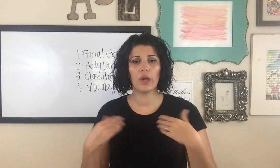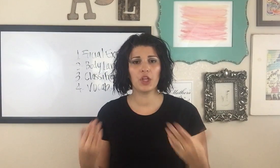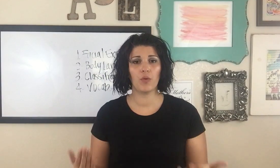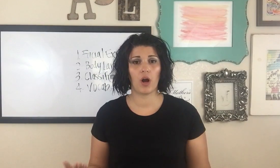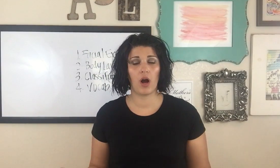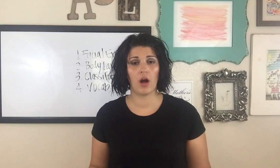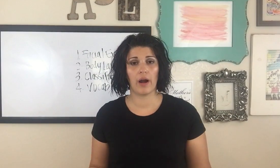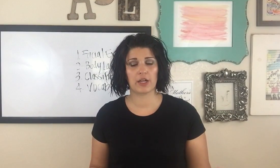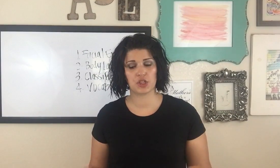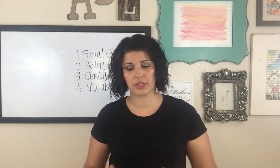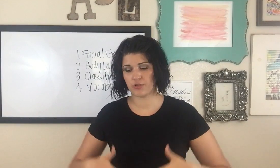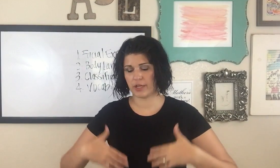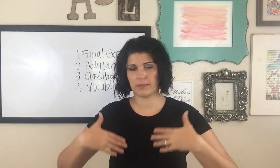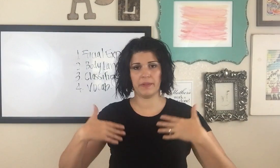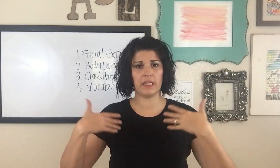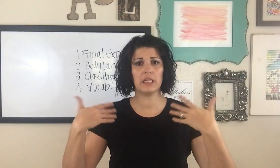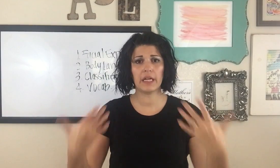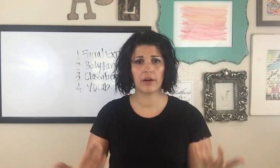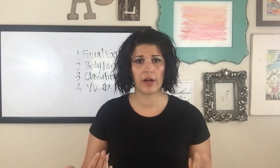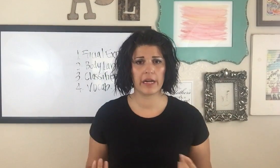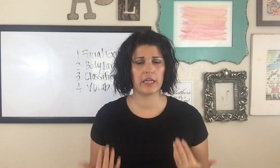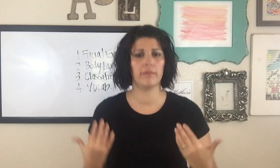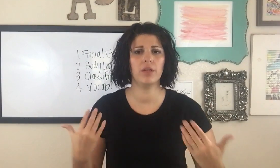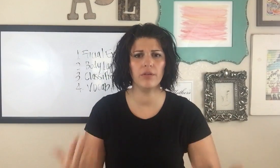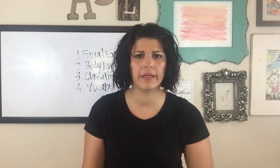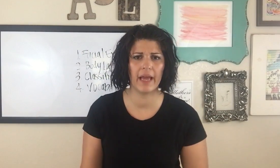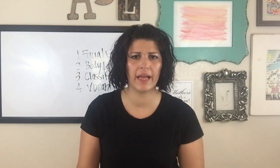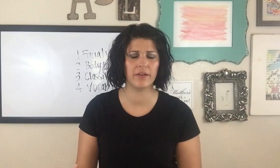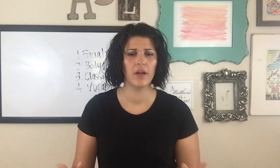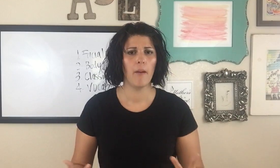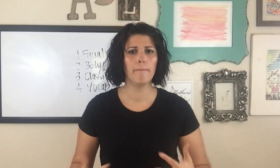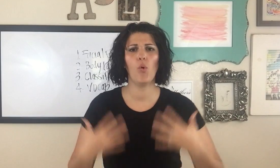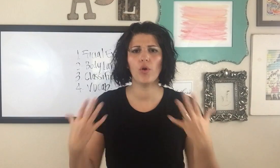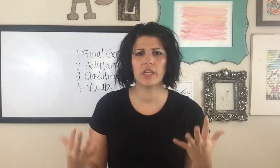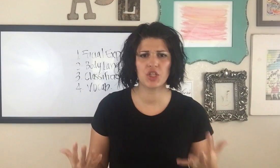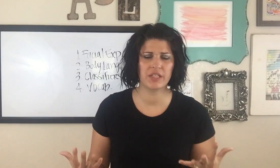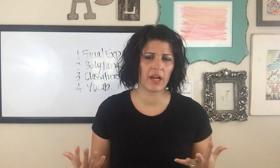when you are actually trying to be clear and communicate more than just that